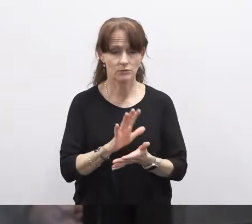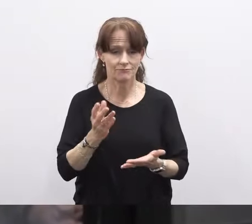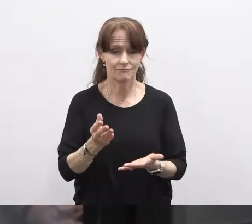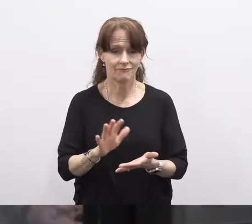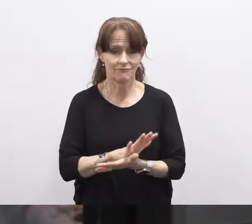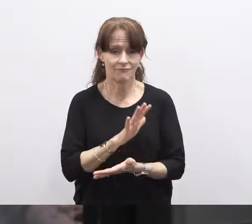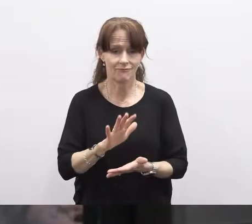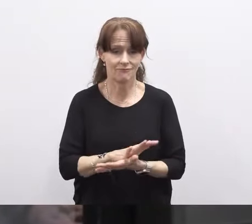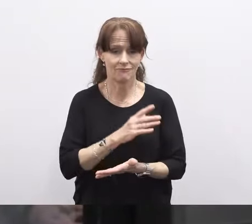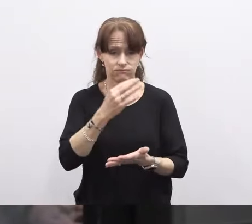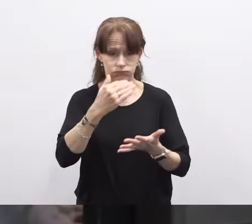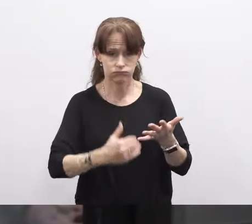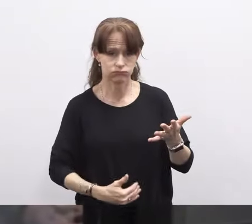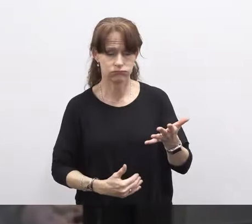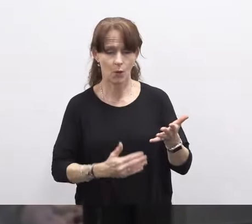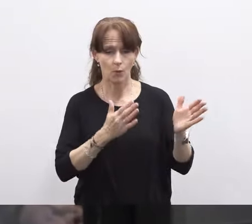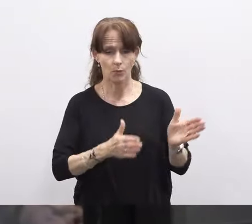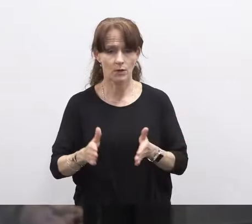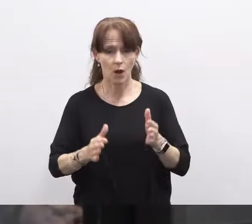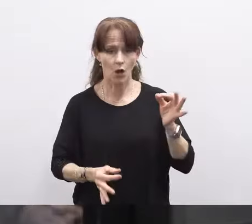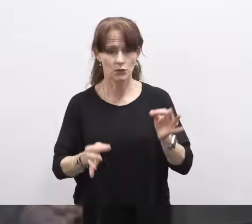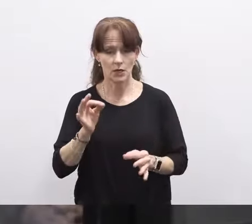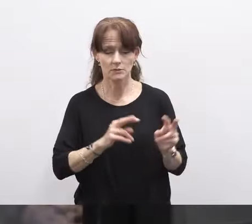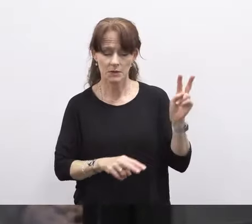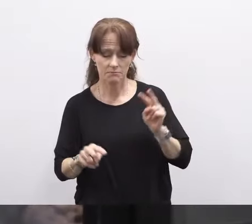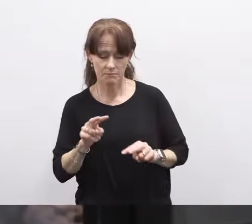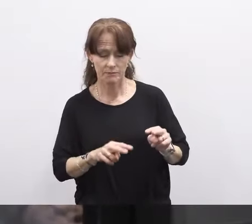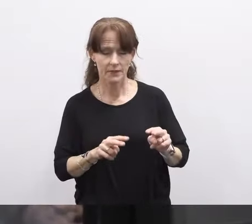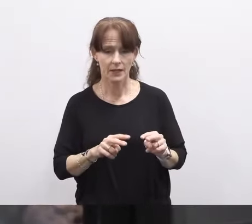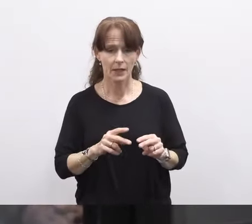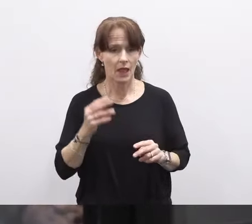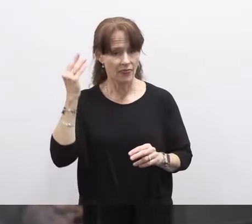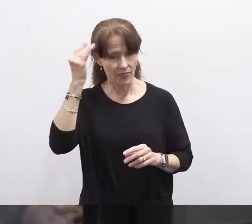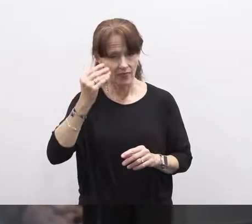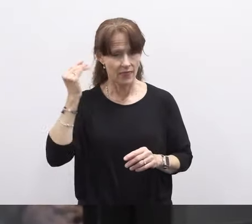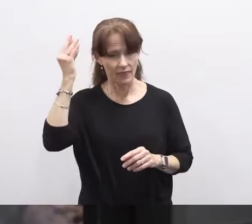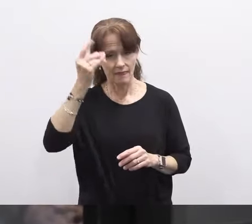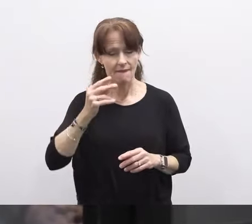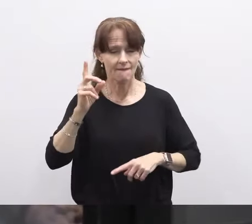We perform procedures based on our judgment, taking it into consideration, the various risks,